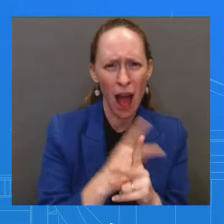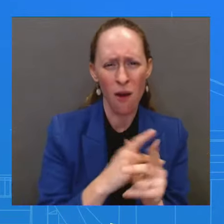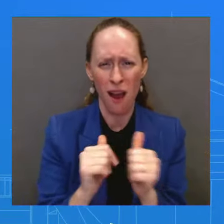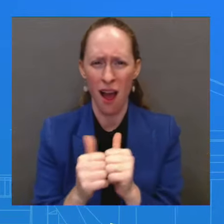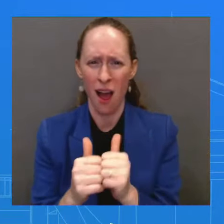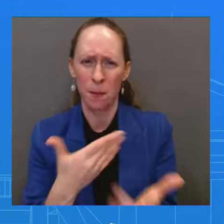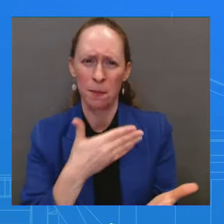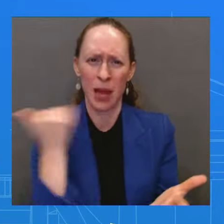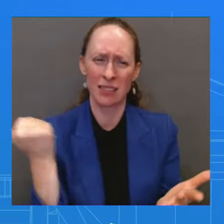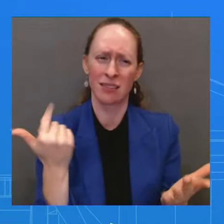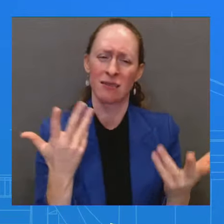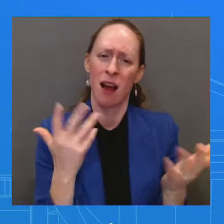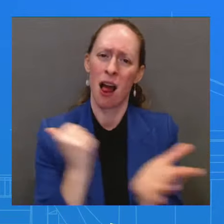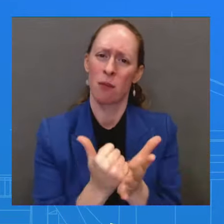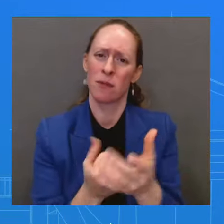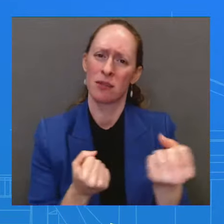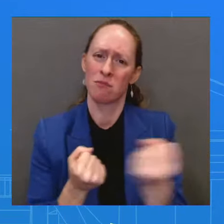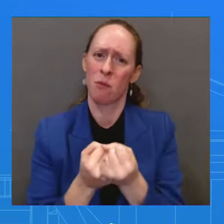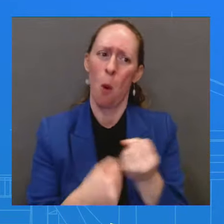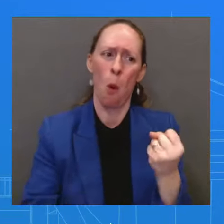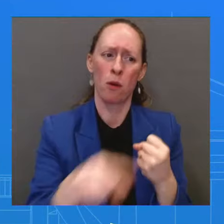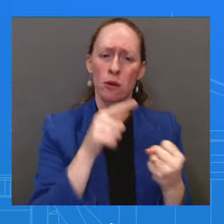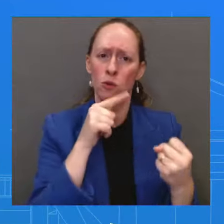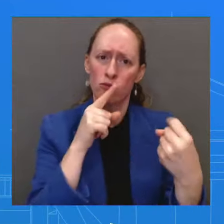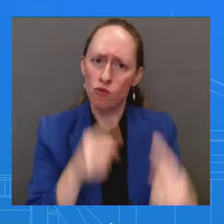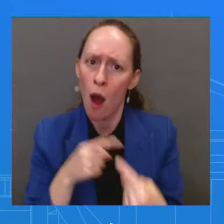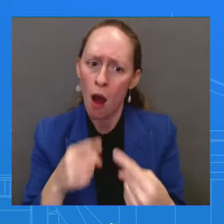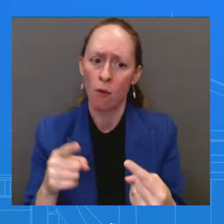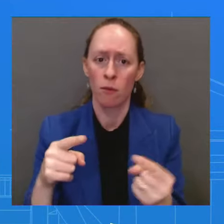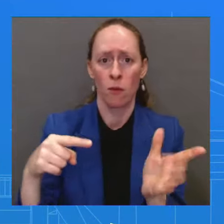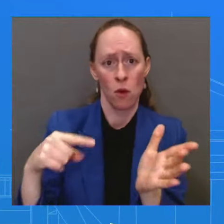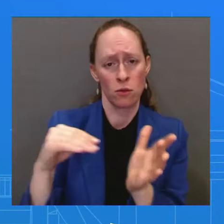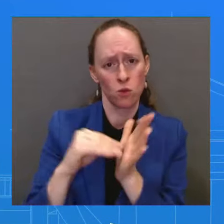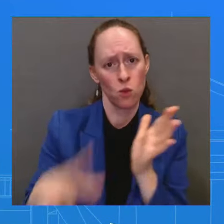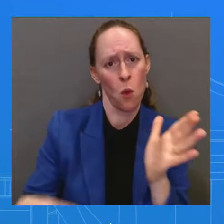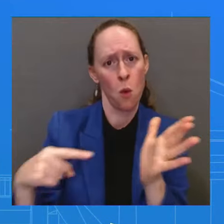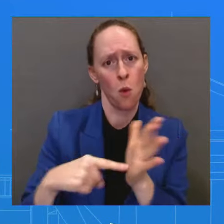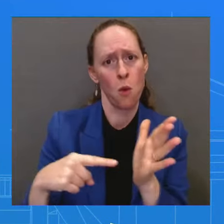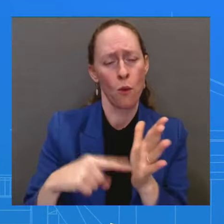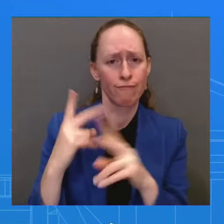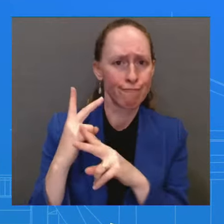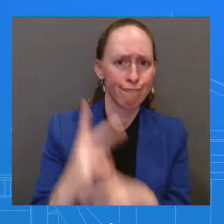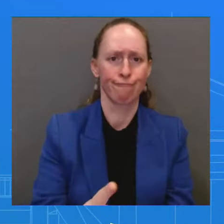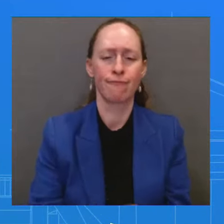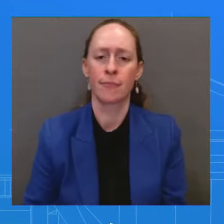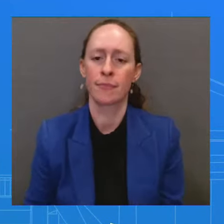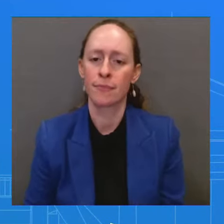The Press: Thank you. Two quick questions on Ukraine. We just heard the President announce that he'll be giving a speech on Ukraine.